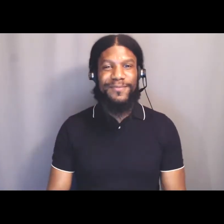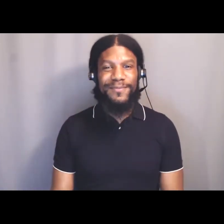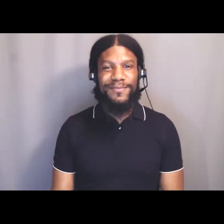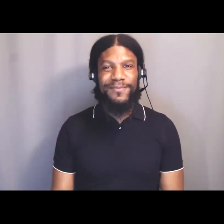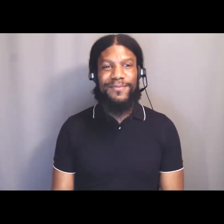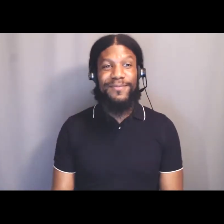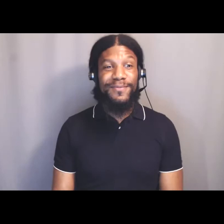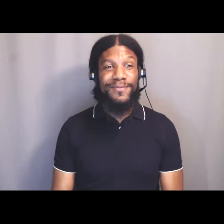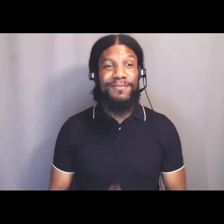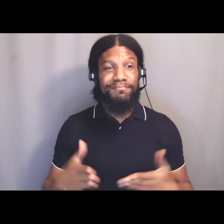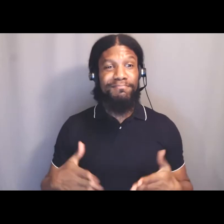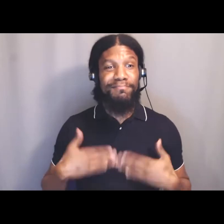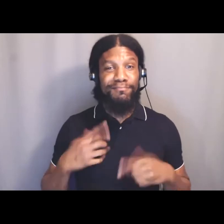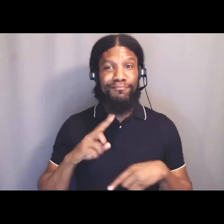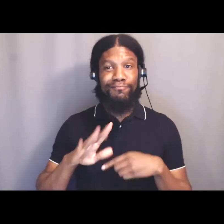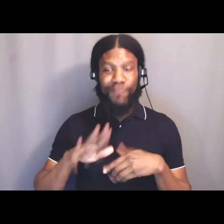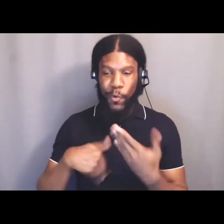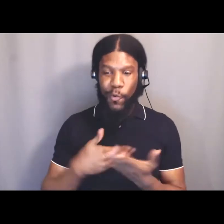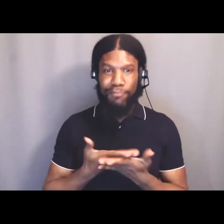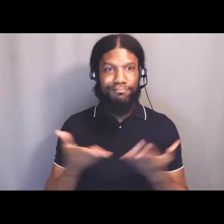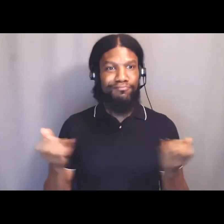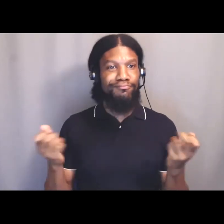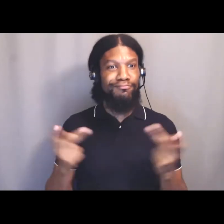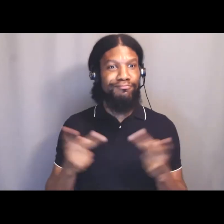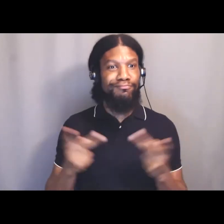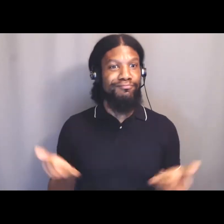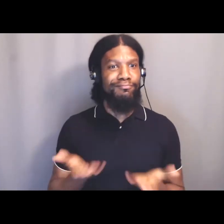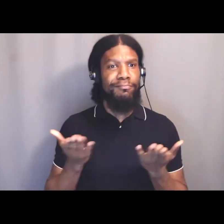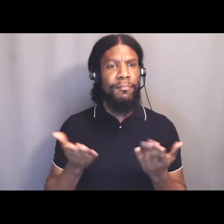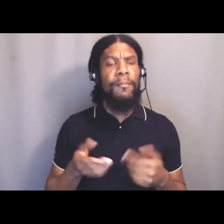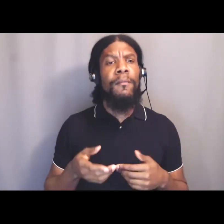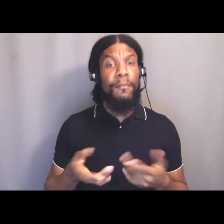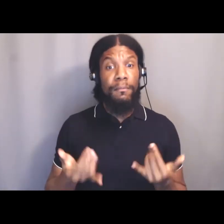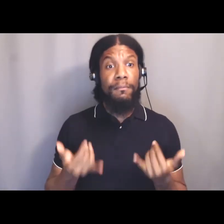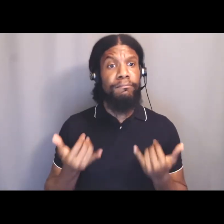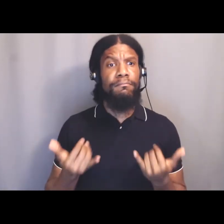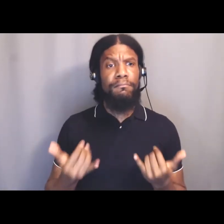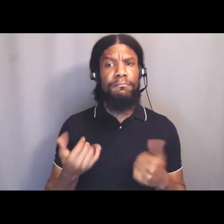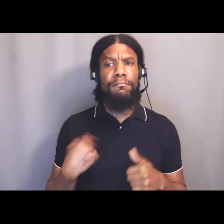glad to have everyone. Do we have anything that we need to talk about